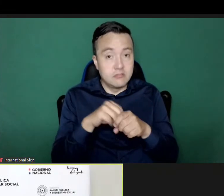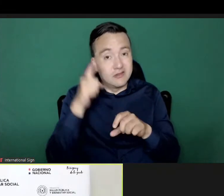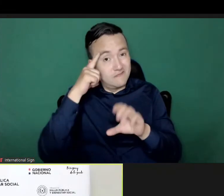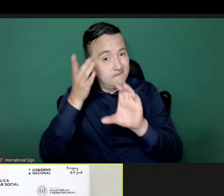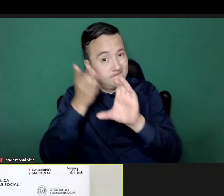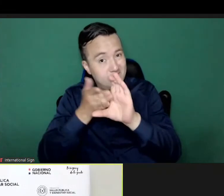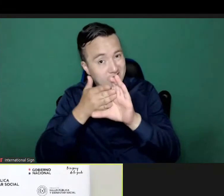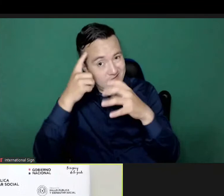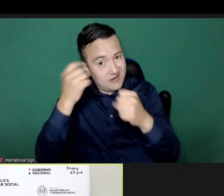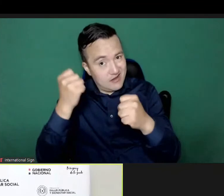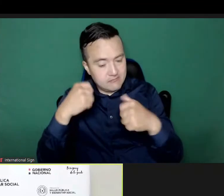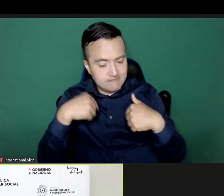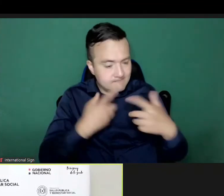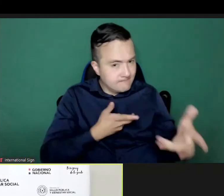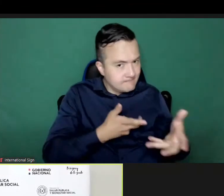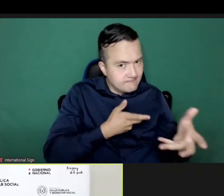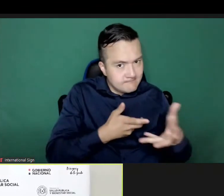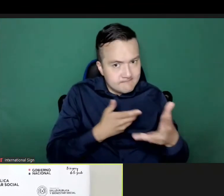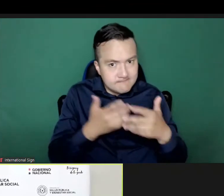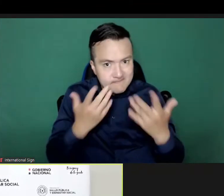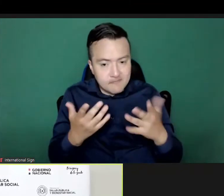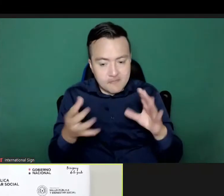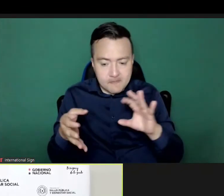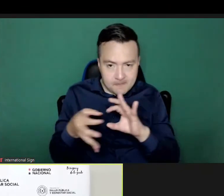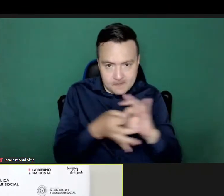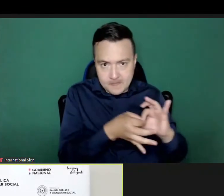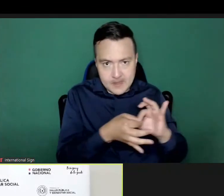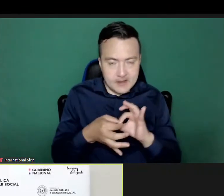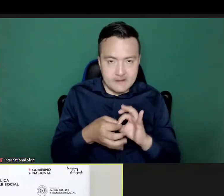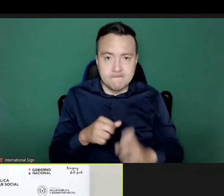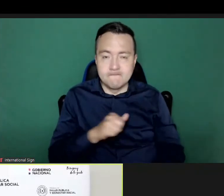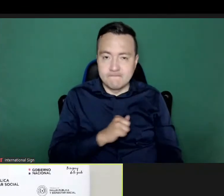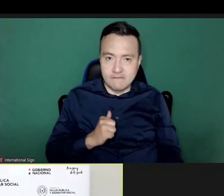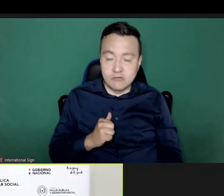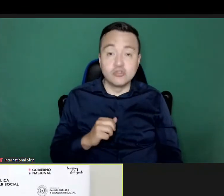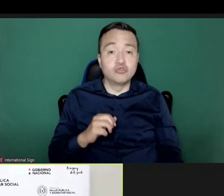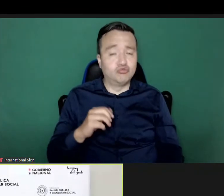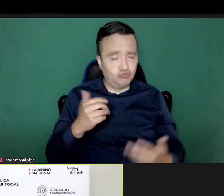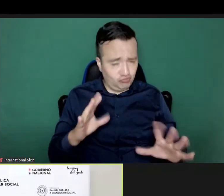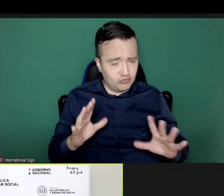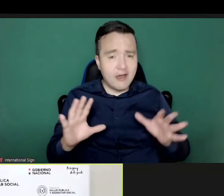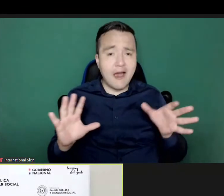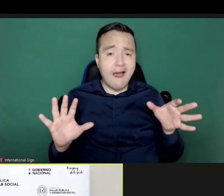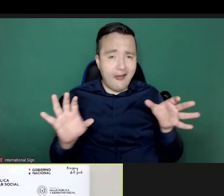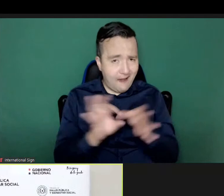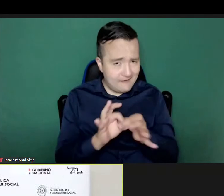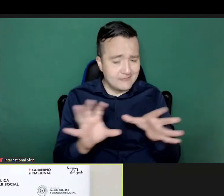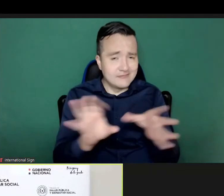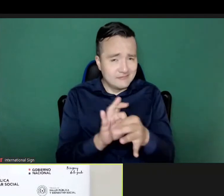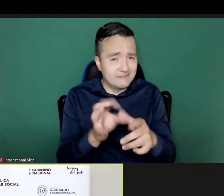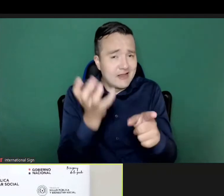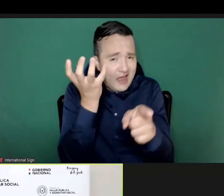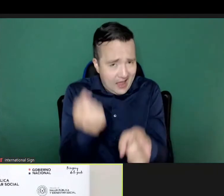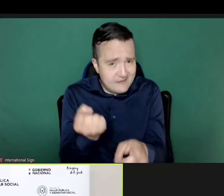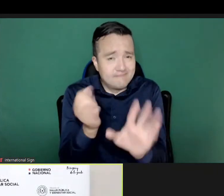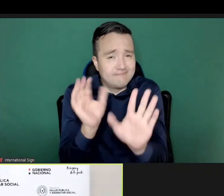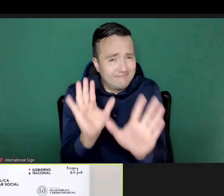The harmonization with the private sector -- there are partnerships. There are many projects on paper.